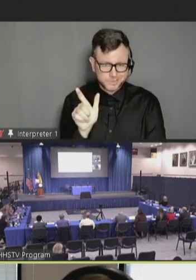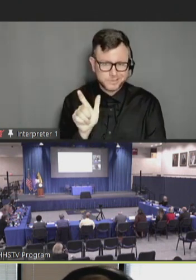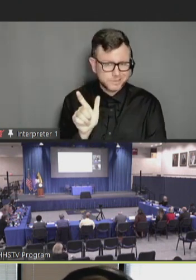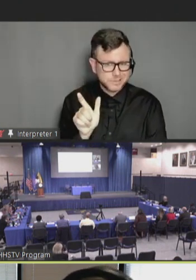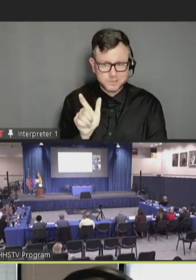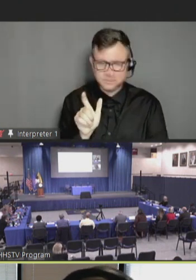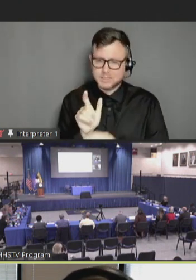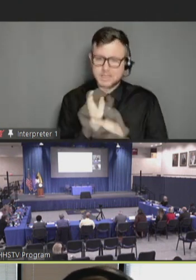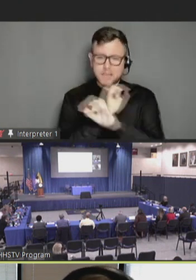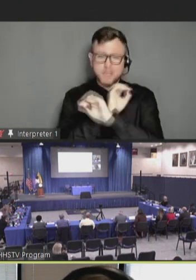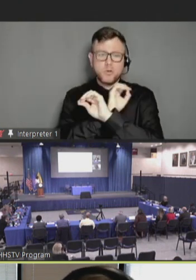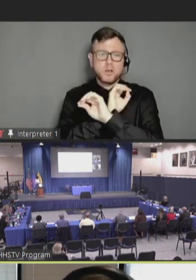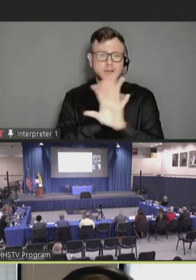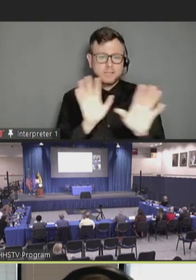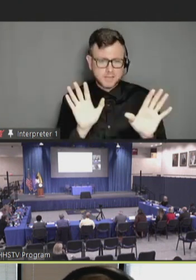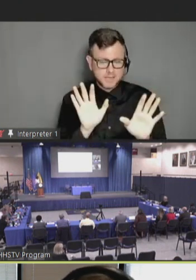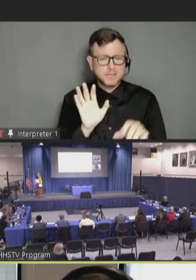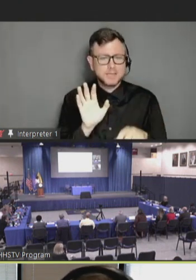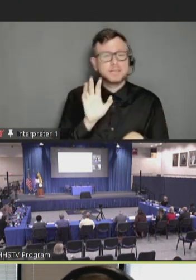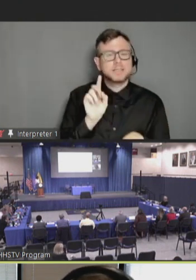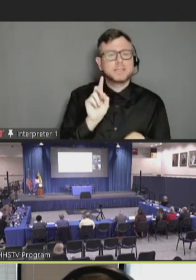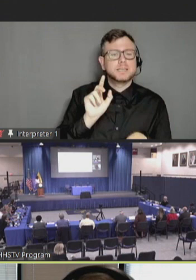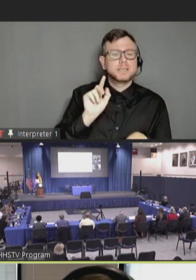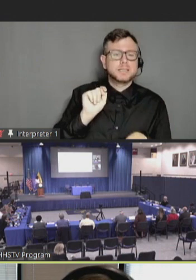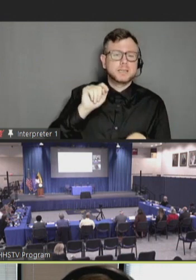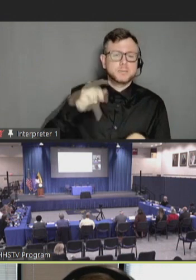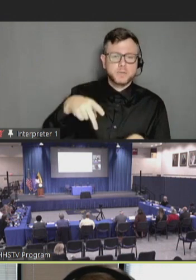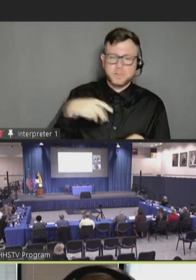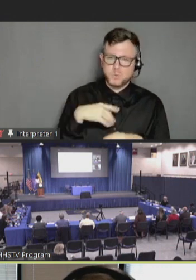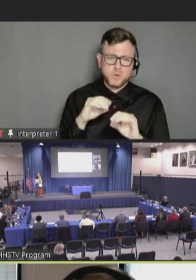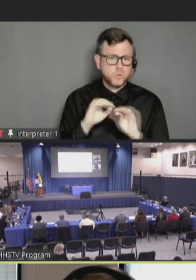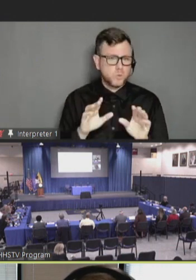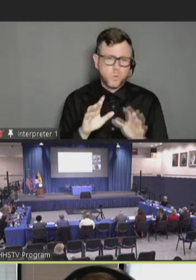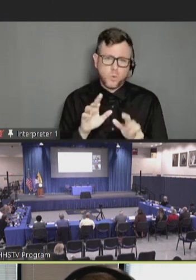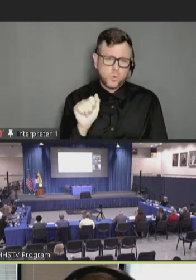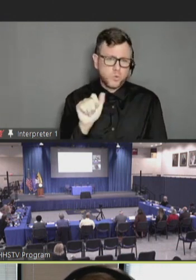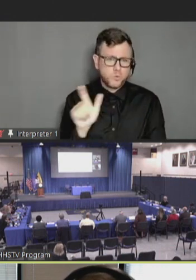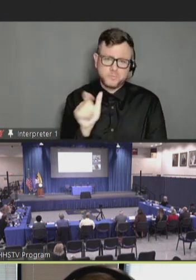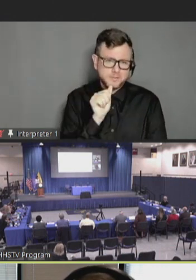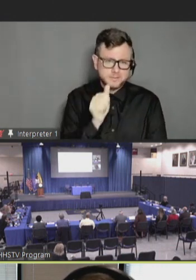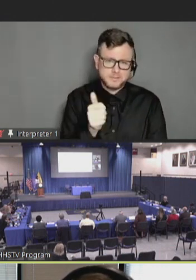are not DTaP-containing vaccines with no aluminum.